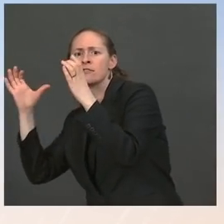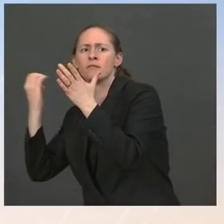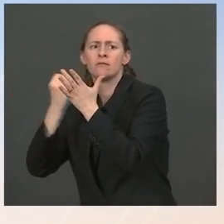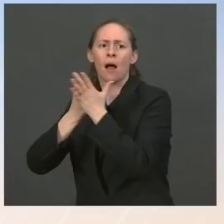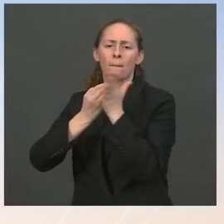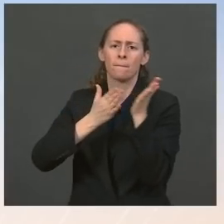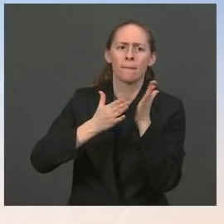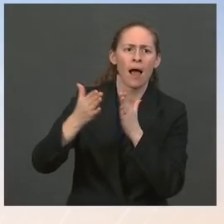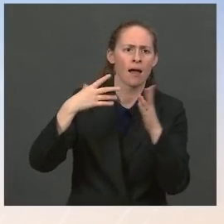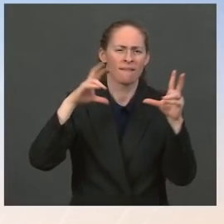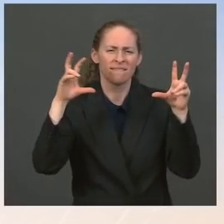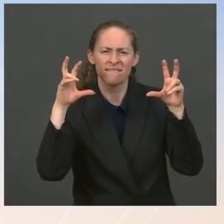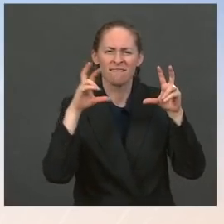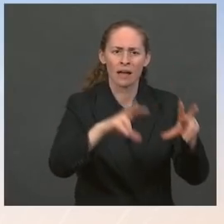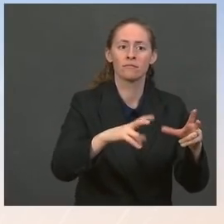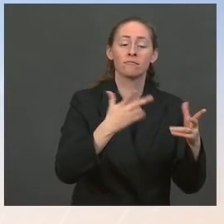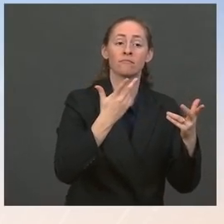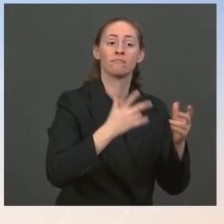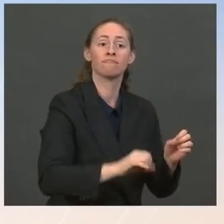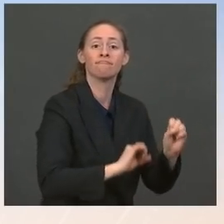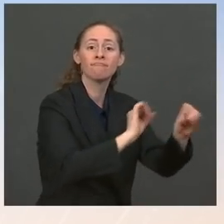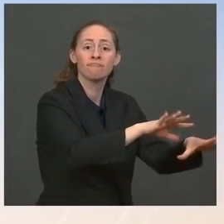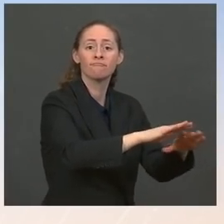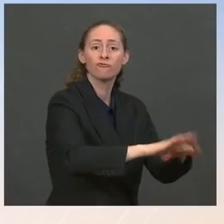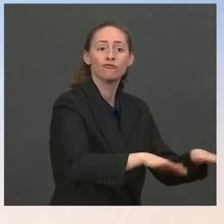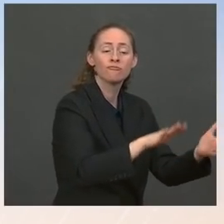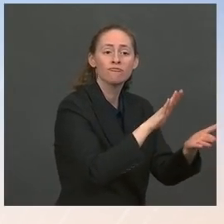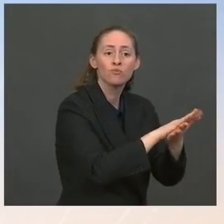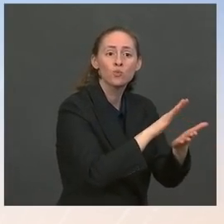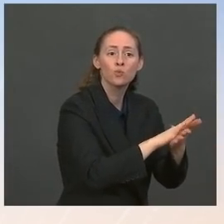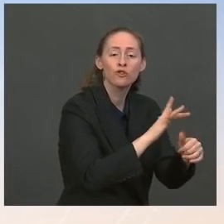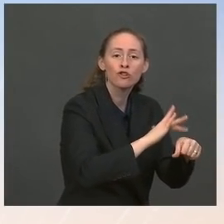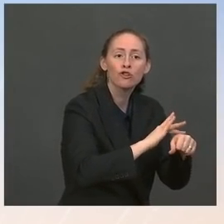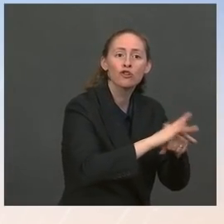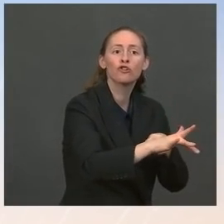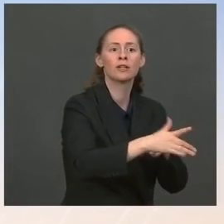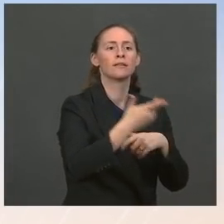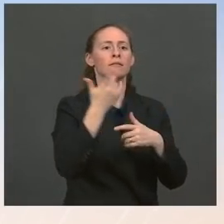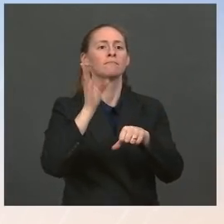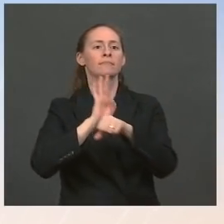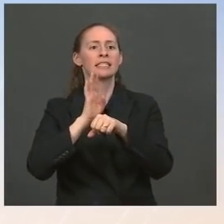the care economy, education, housing -- which, Ebony, I know you ask about a lot on housing --